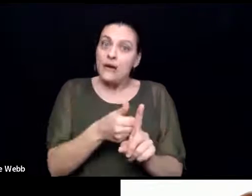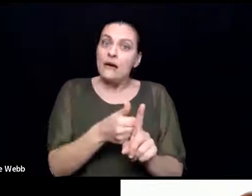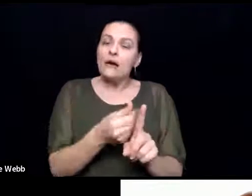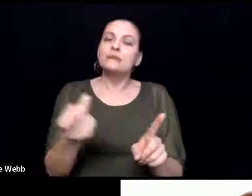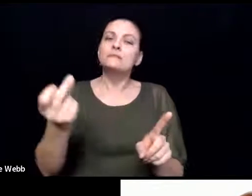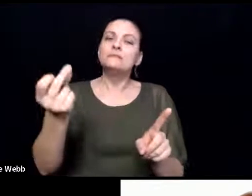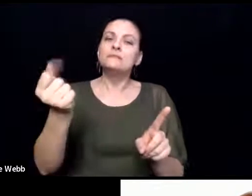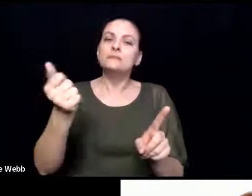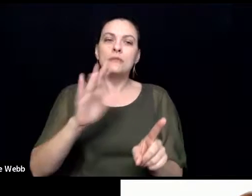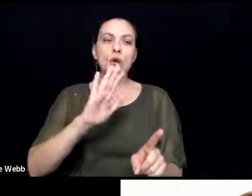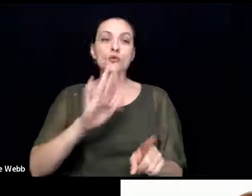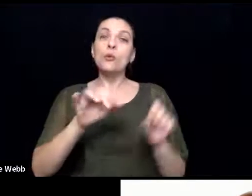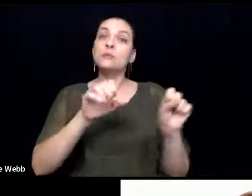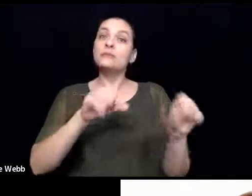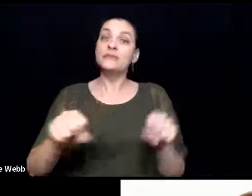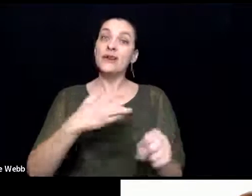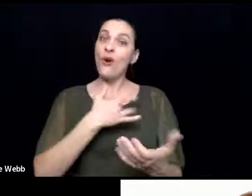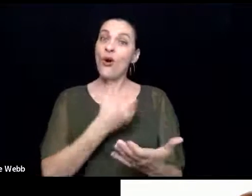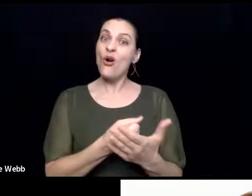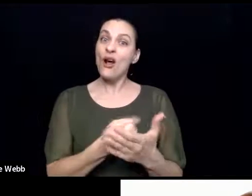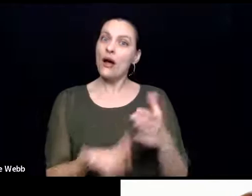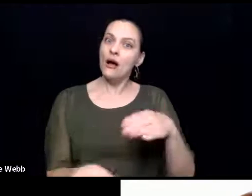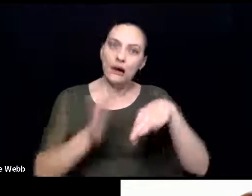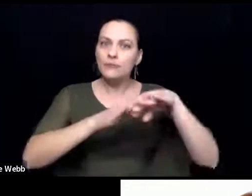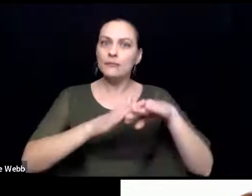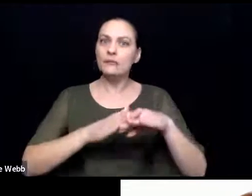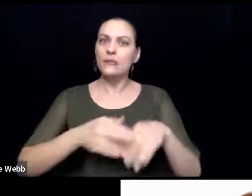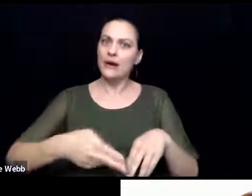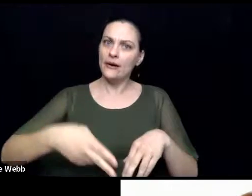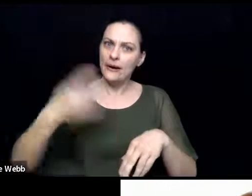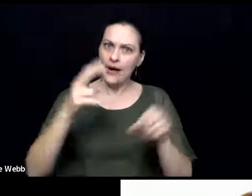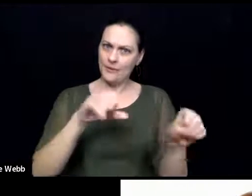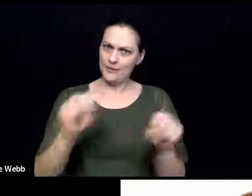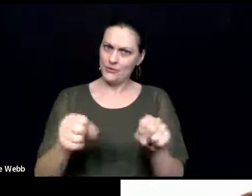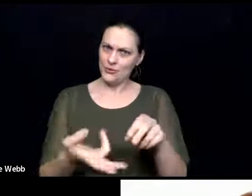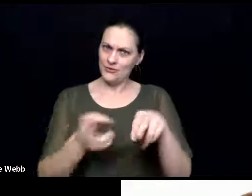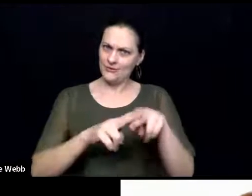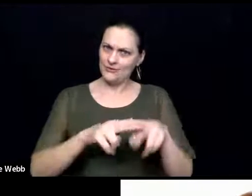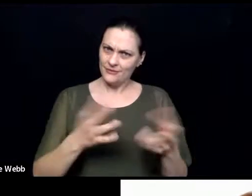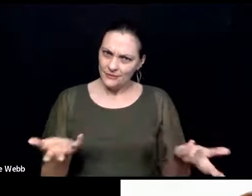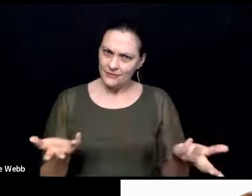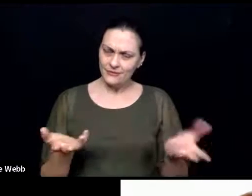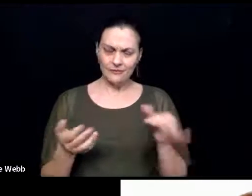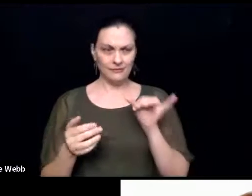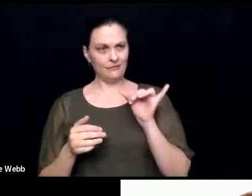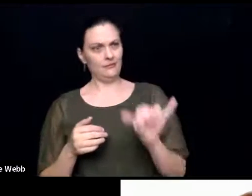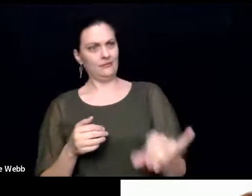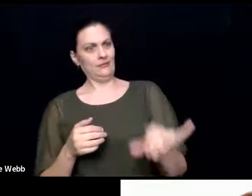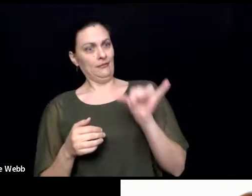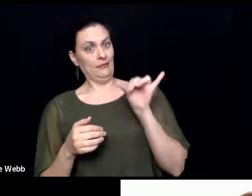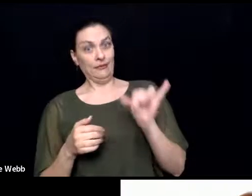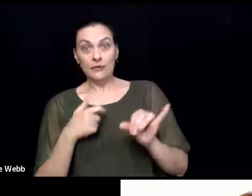this is something I had no idea about. You kind of have these things and you have stories